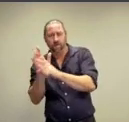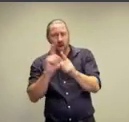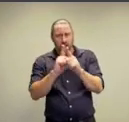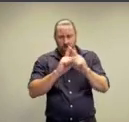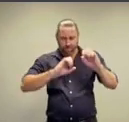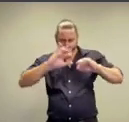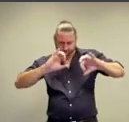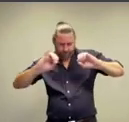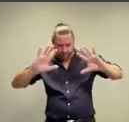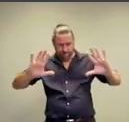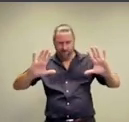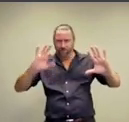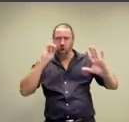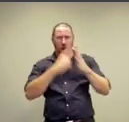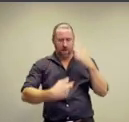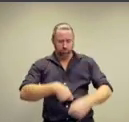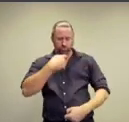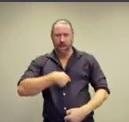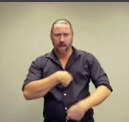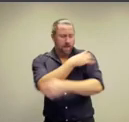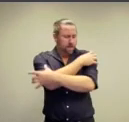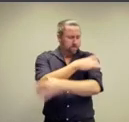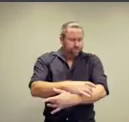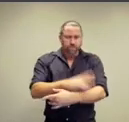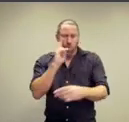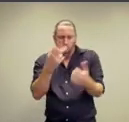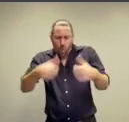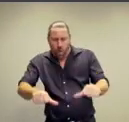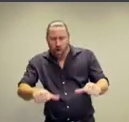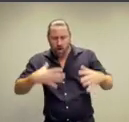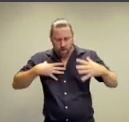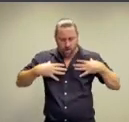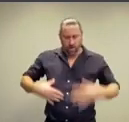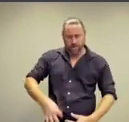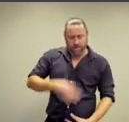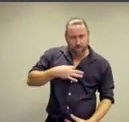down and playing with the codes of not only the structure, the designs